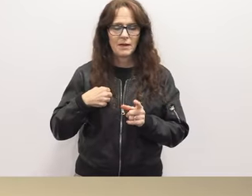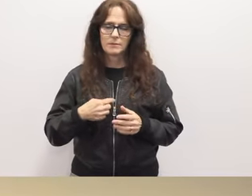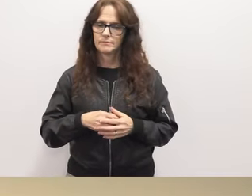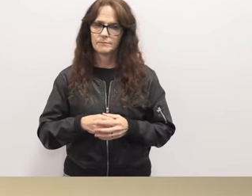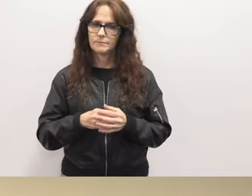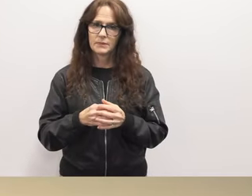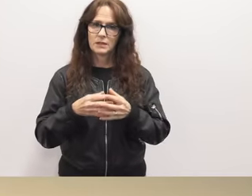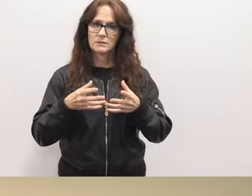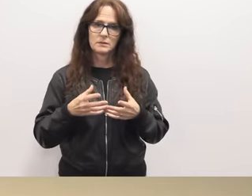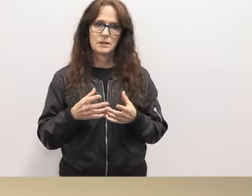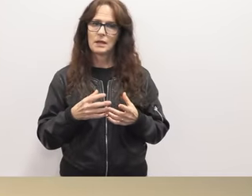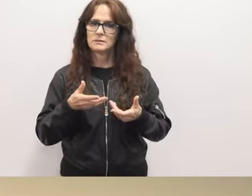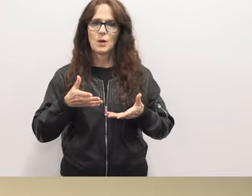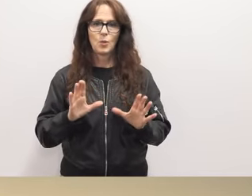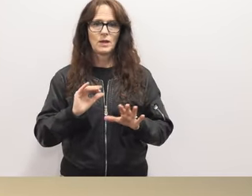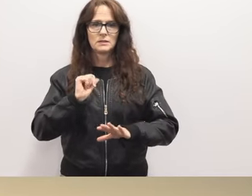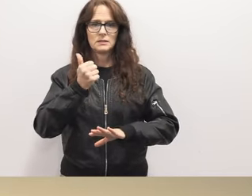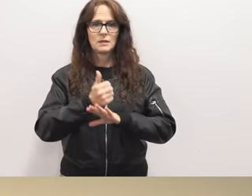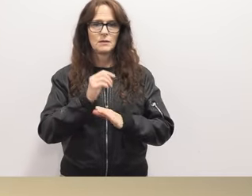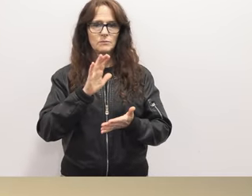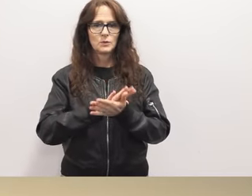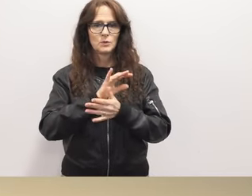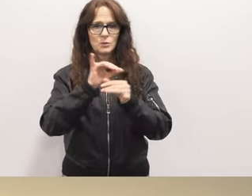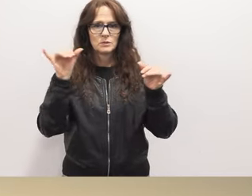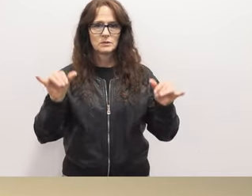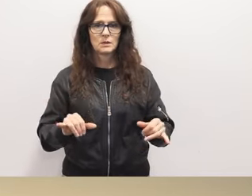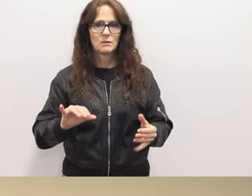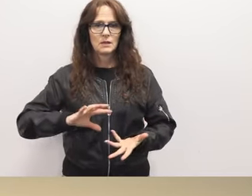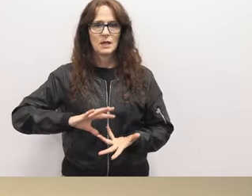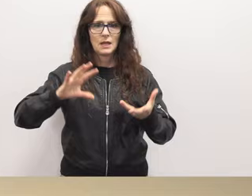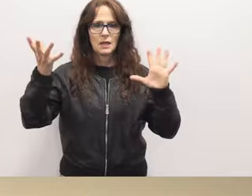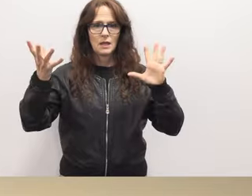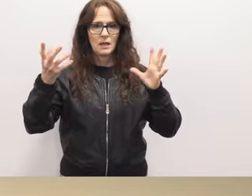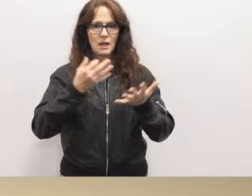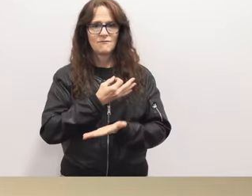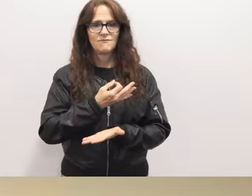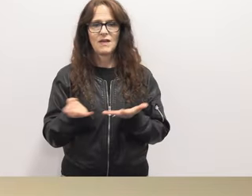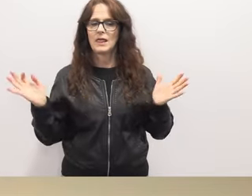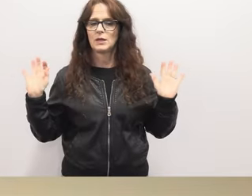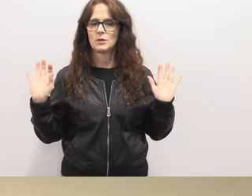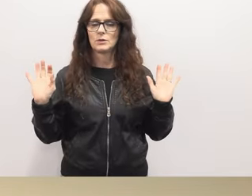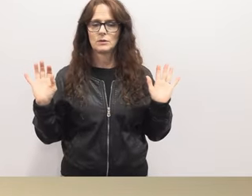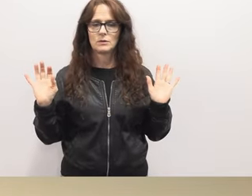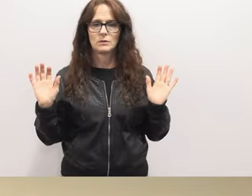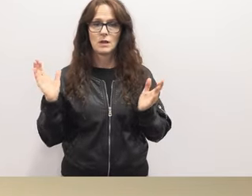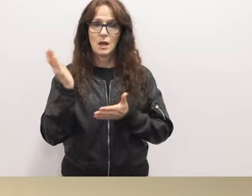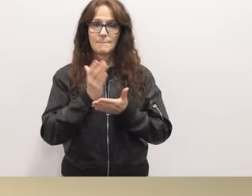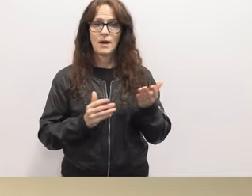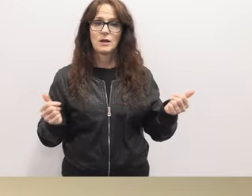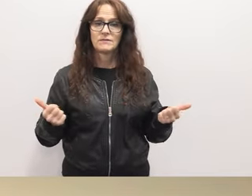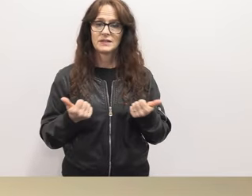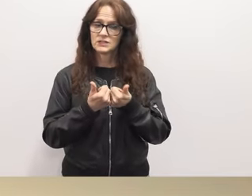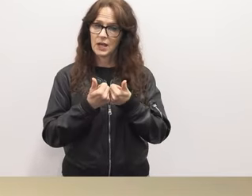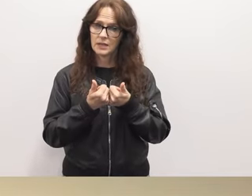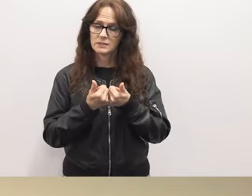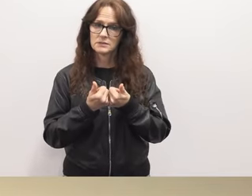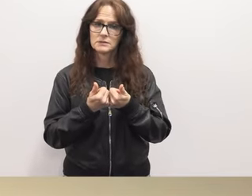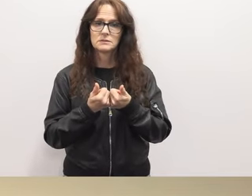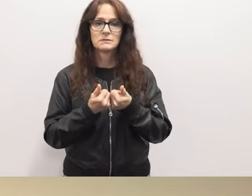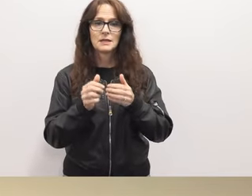That is a great way to set up your entire school system for chaos and failure. And so part of the challenge of being in a leadership role